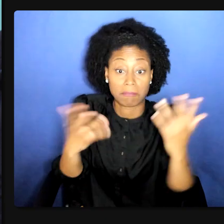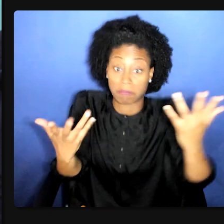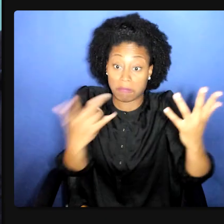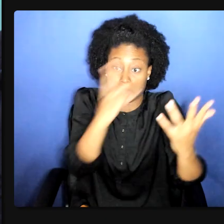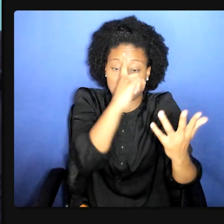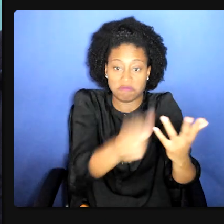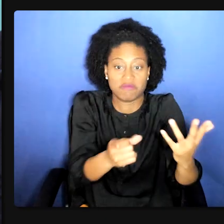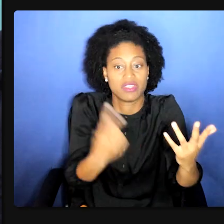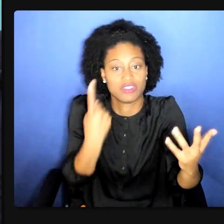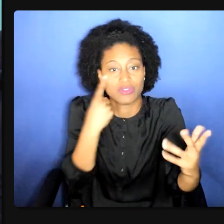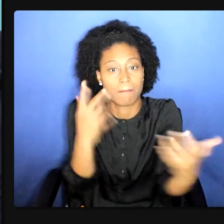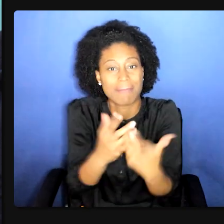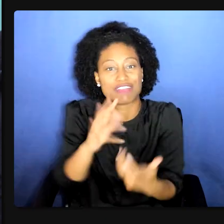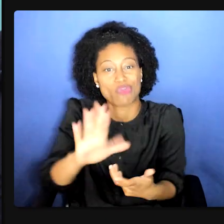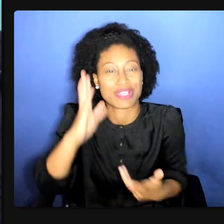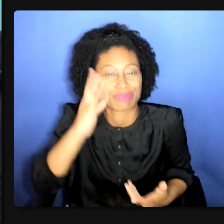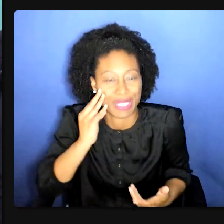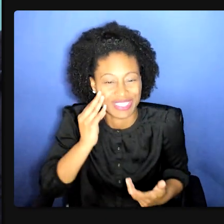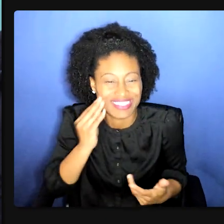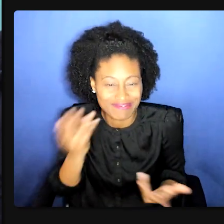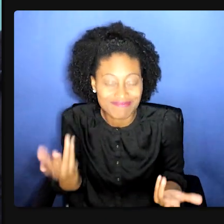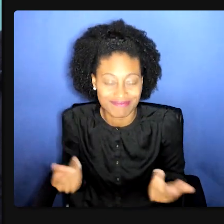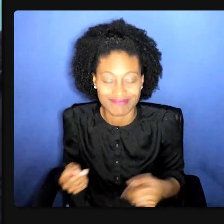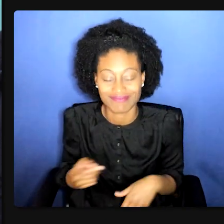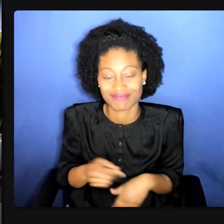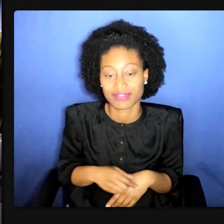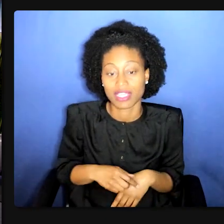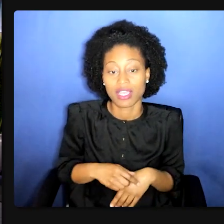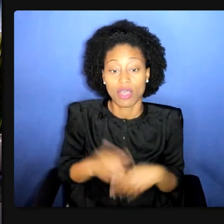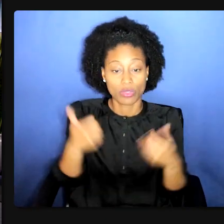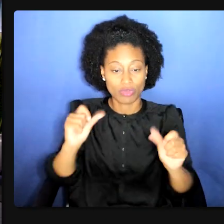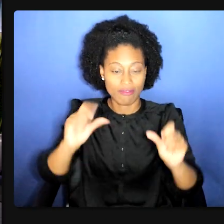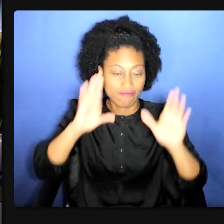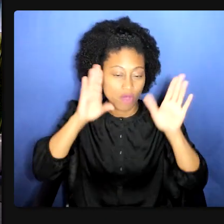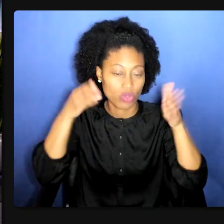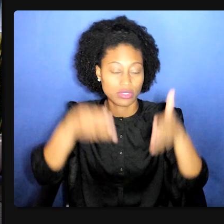customized for your experience as possible so we've definitely tried to put a focus on